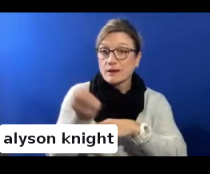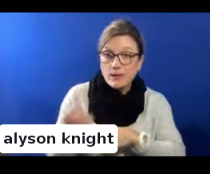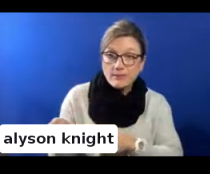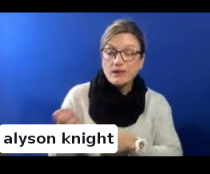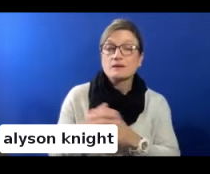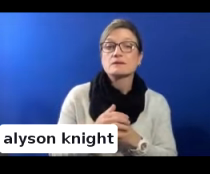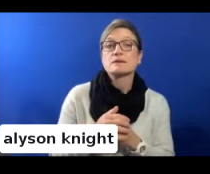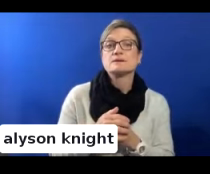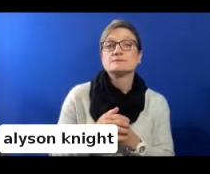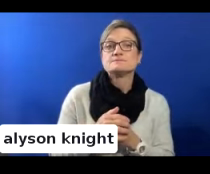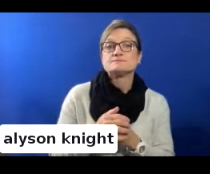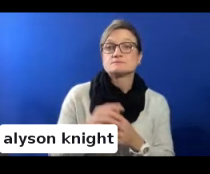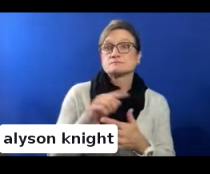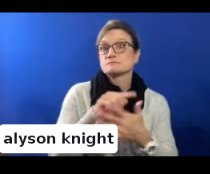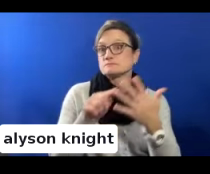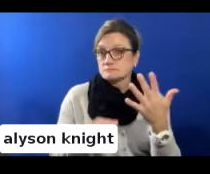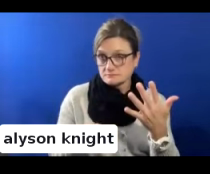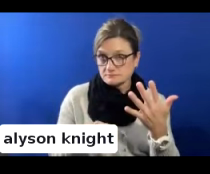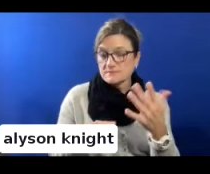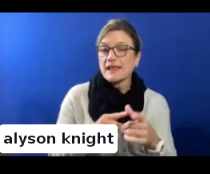and how you overcame them.